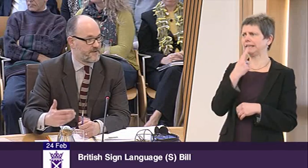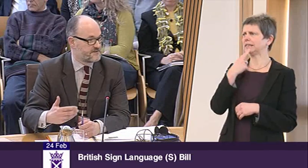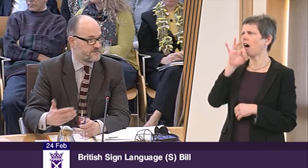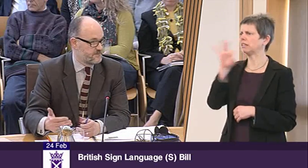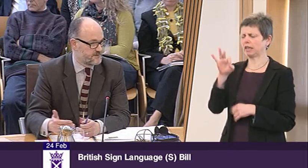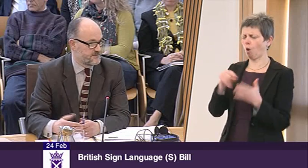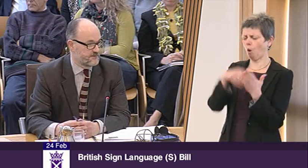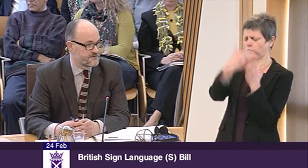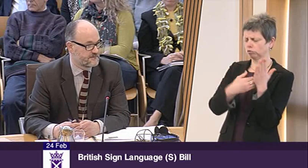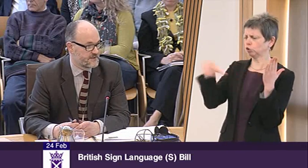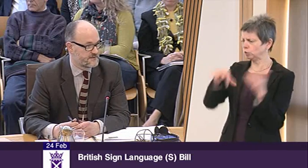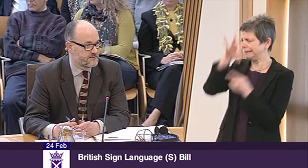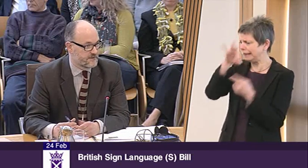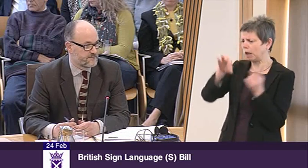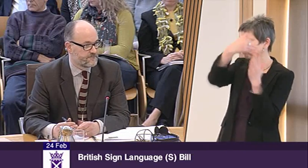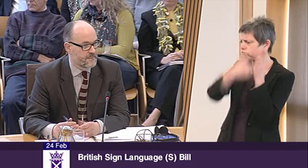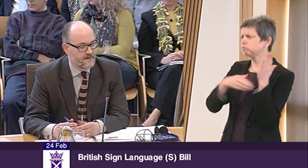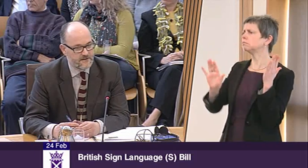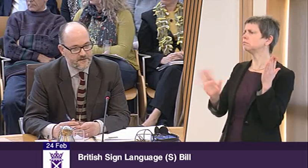about plans to be included in the bill.